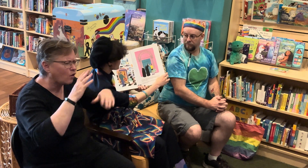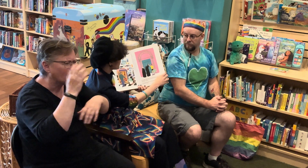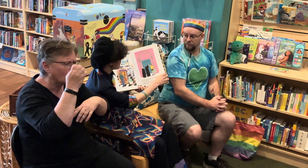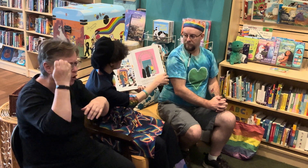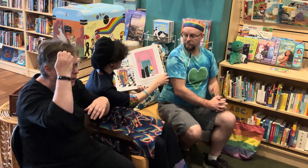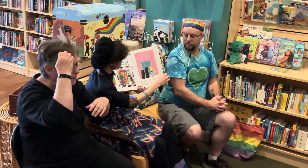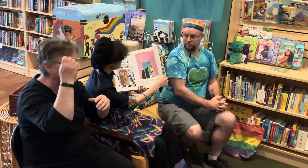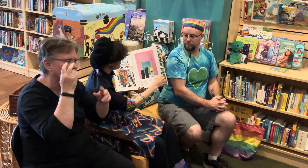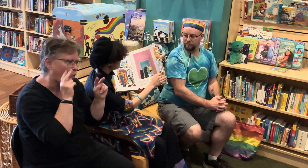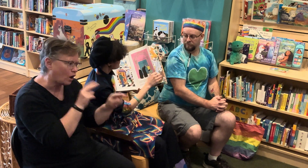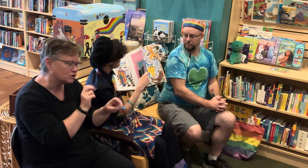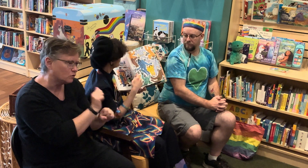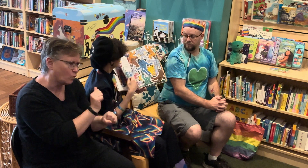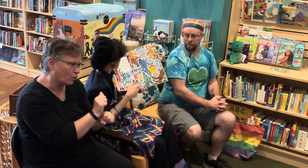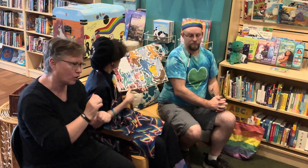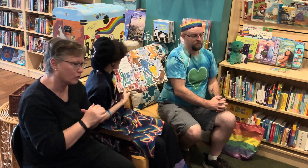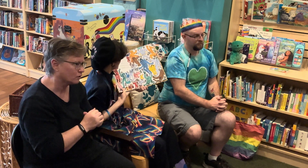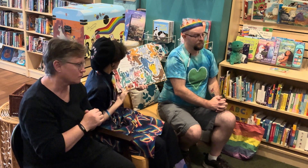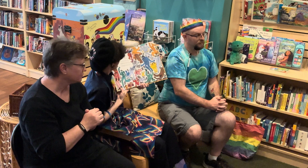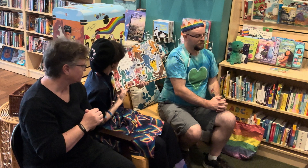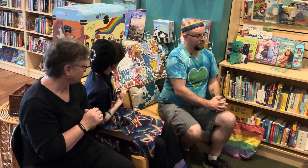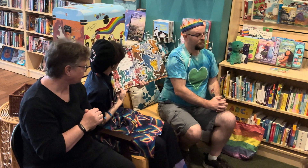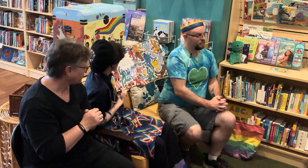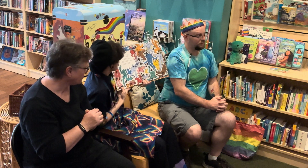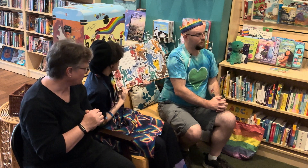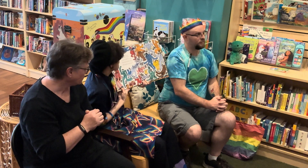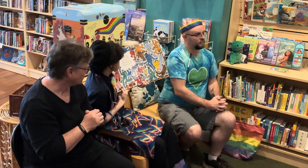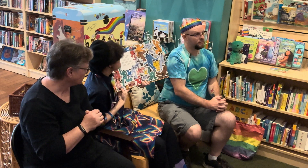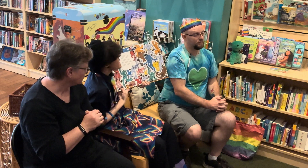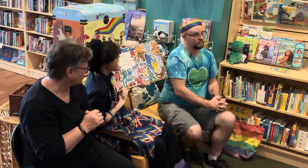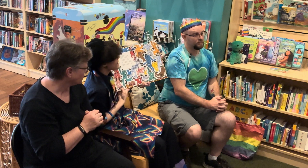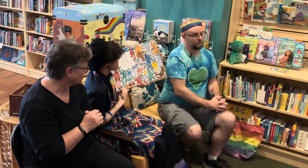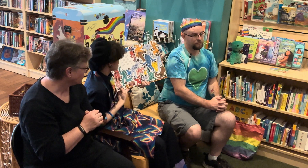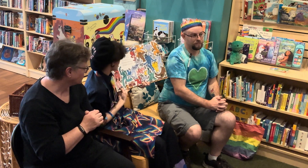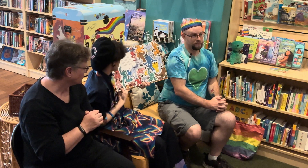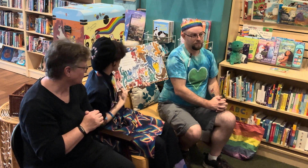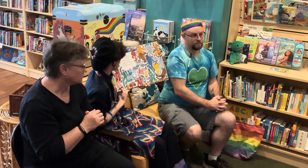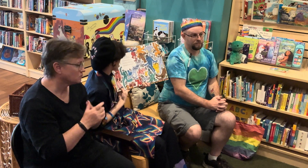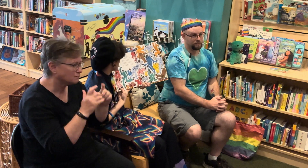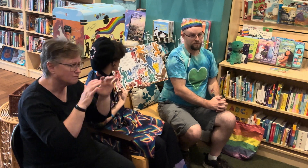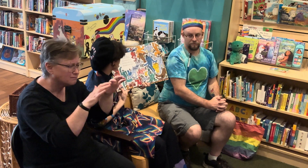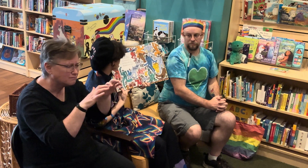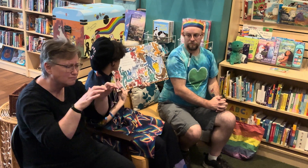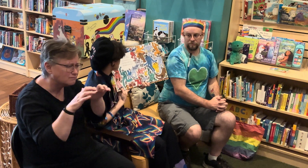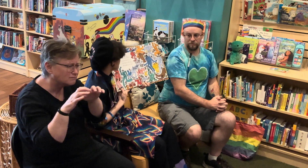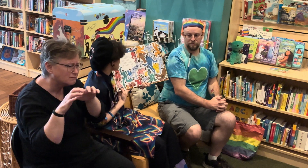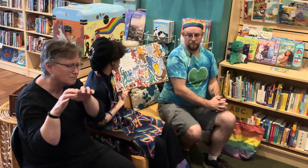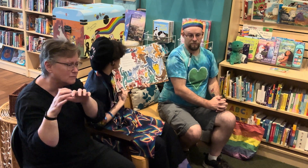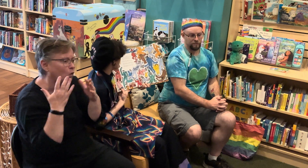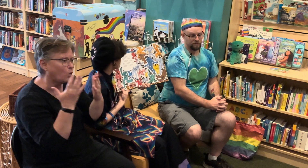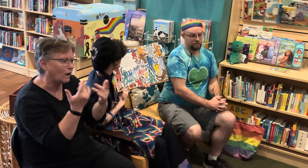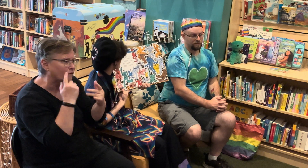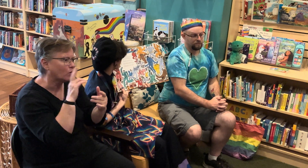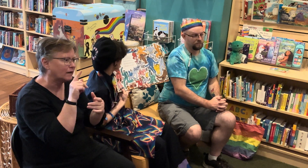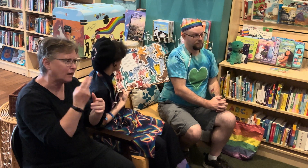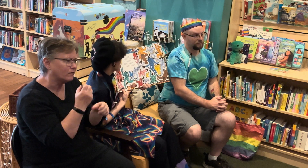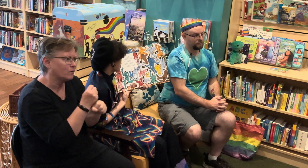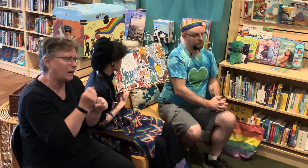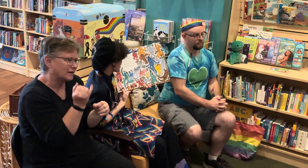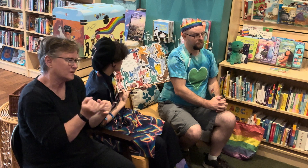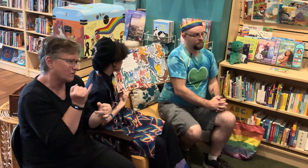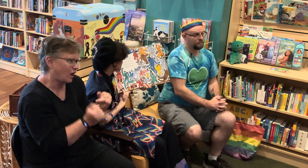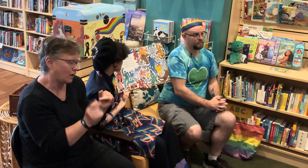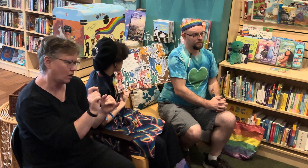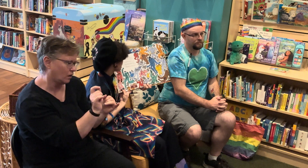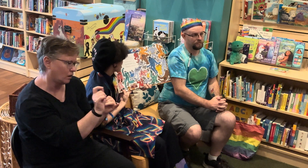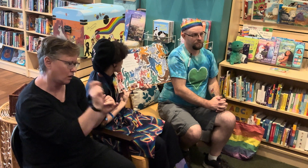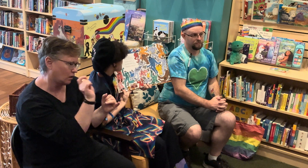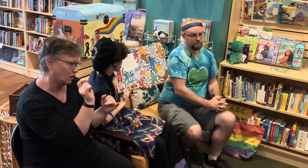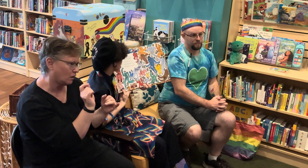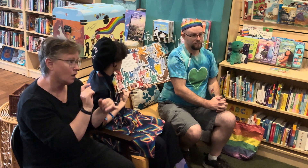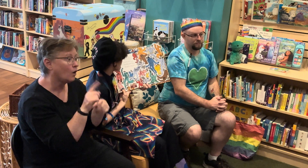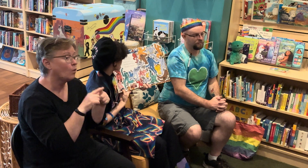work. A massive crowd waited for Keith to make his final mark. And when he did, everyone burst